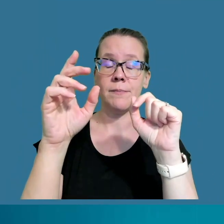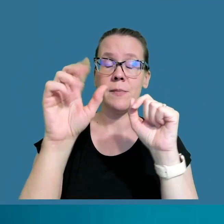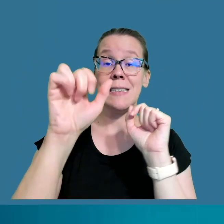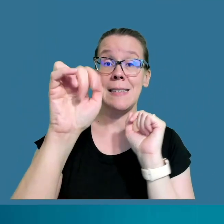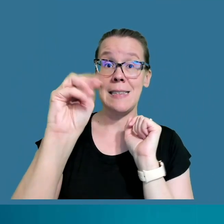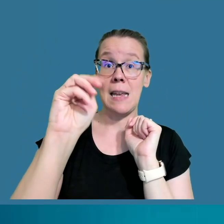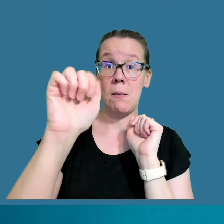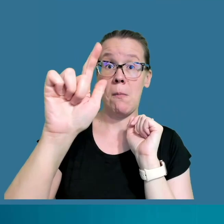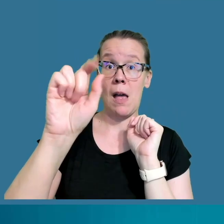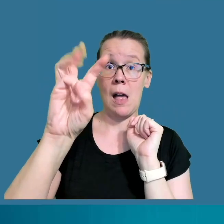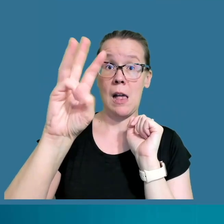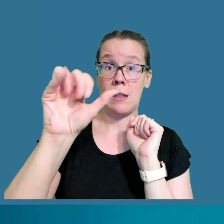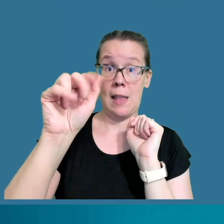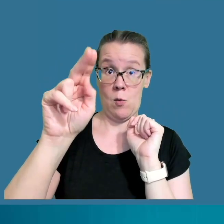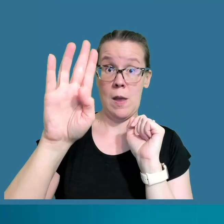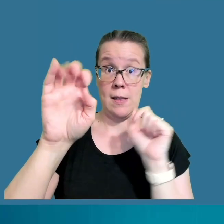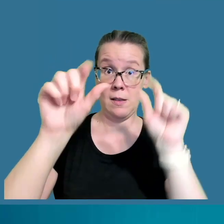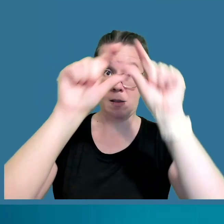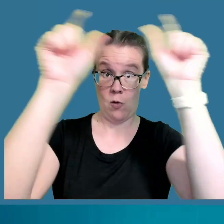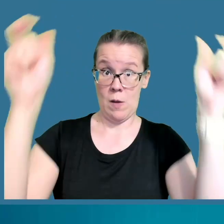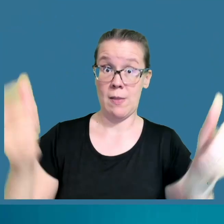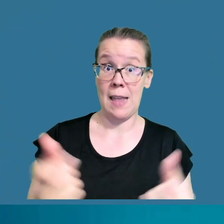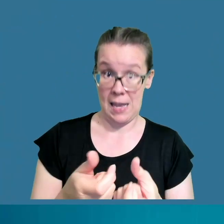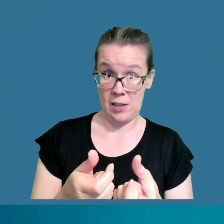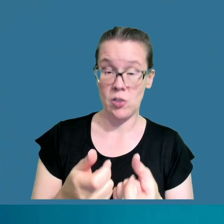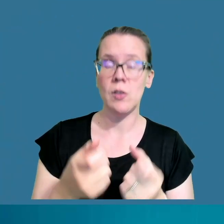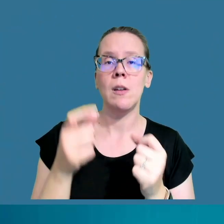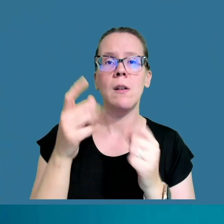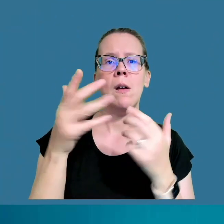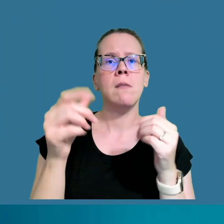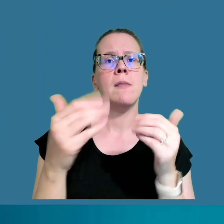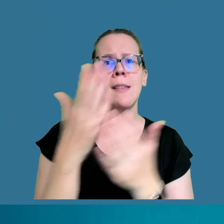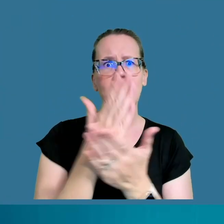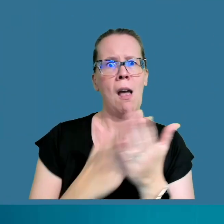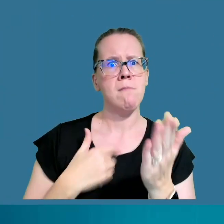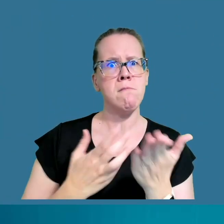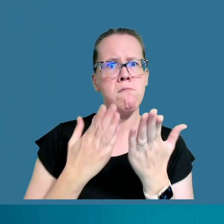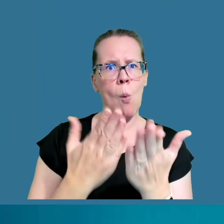The second thing that we're going to do is extend some of our stitching lines into the